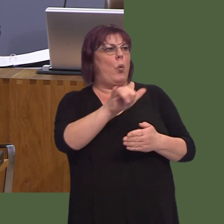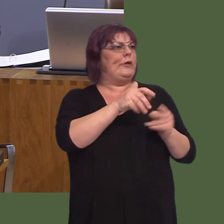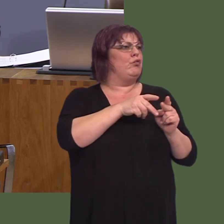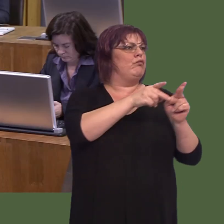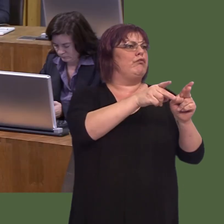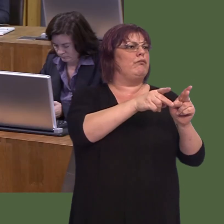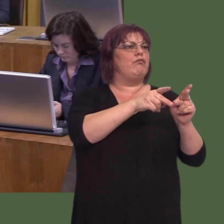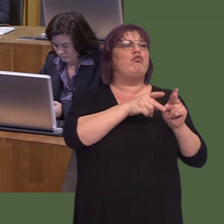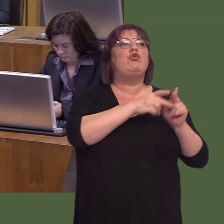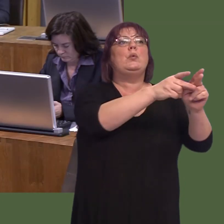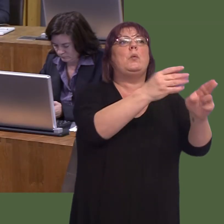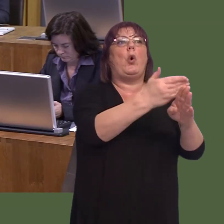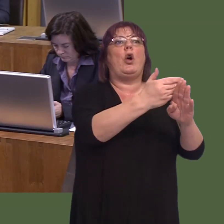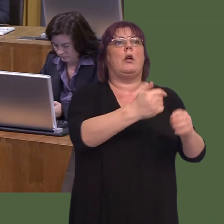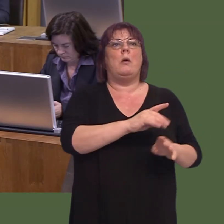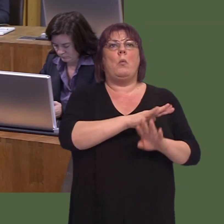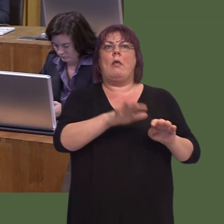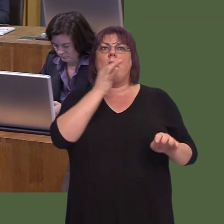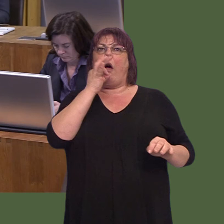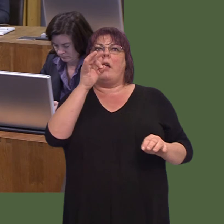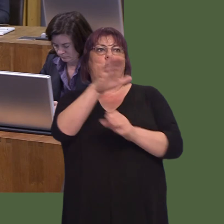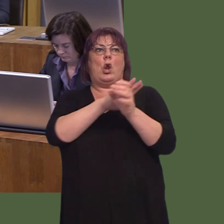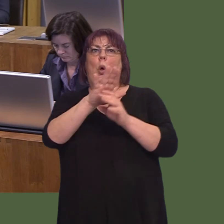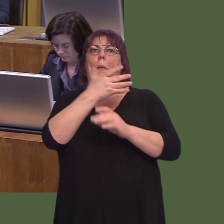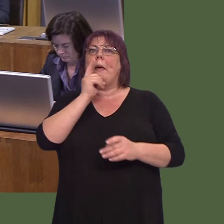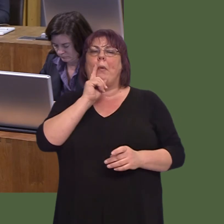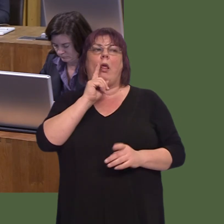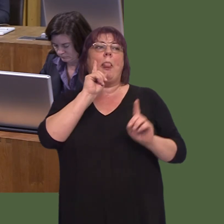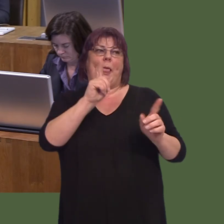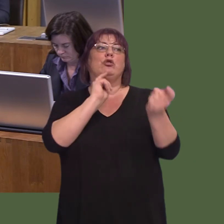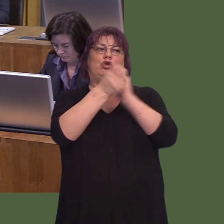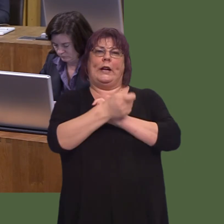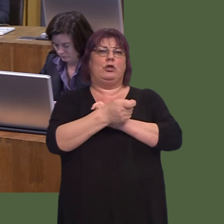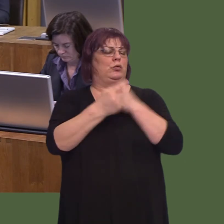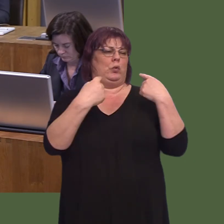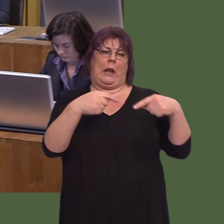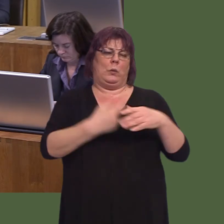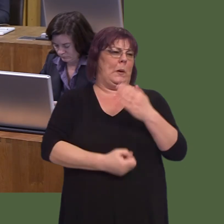work without any kind of input or permission from local people. That has to change.